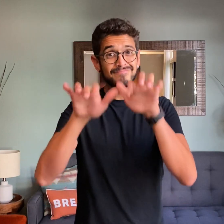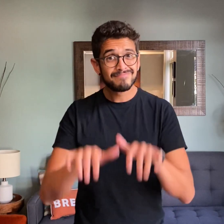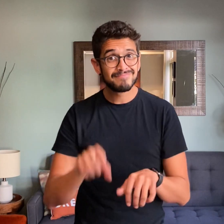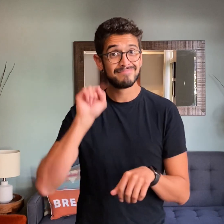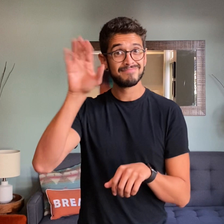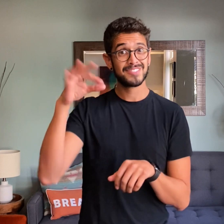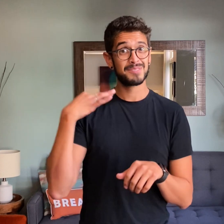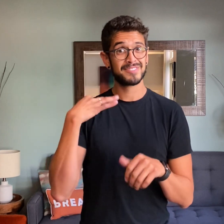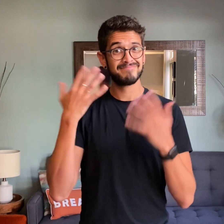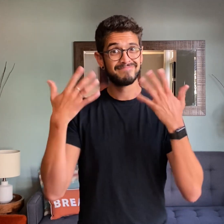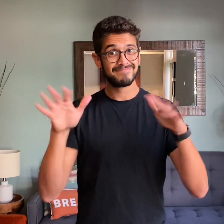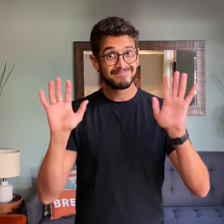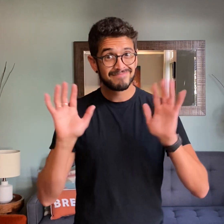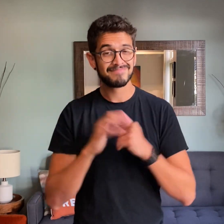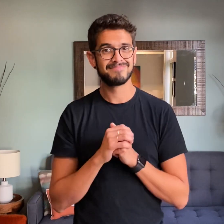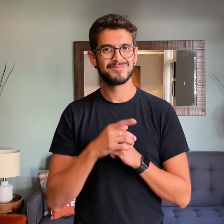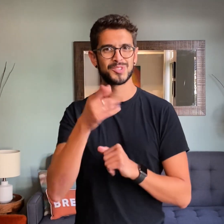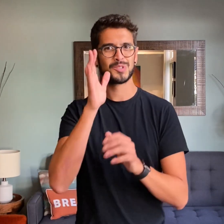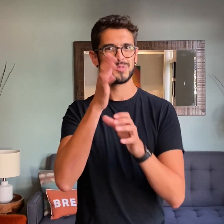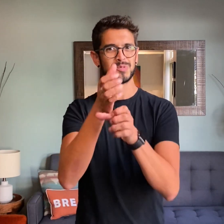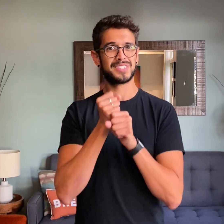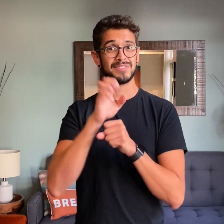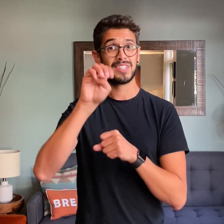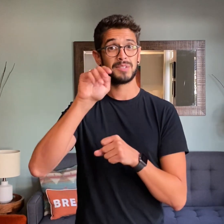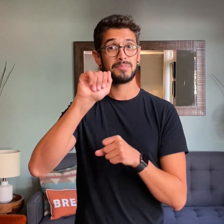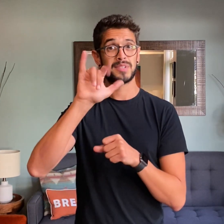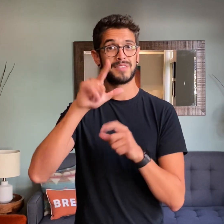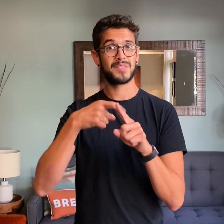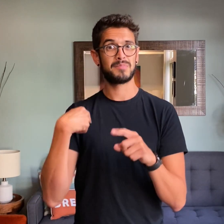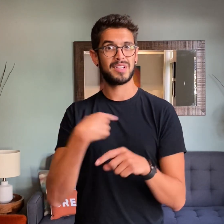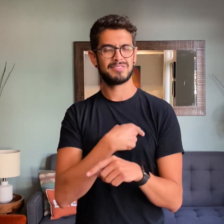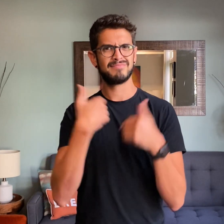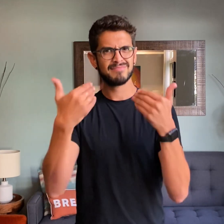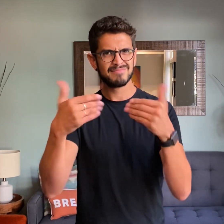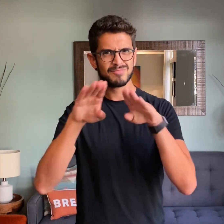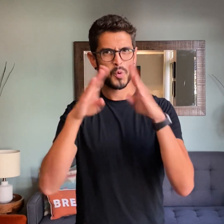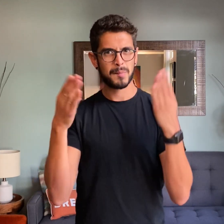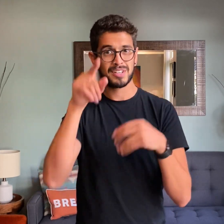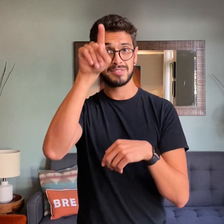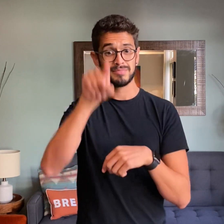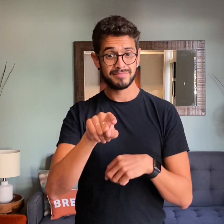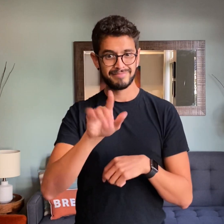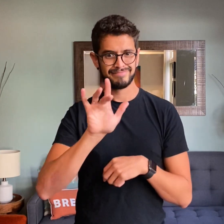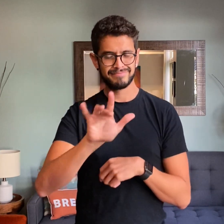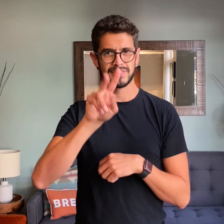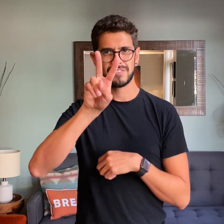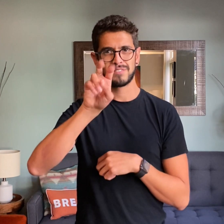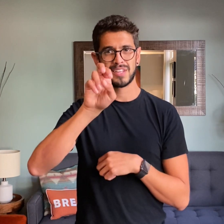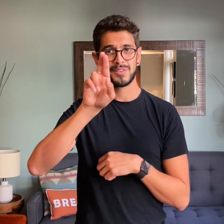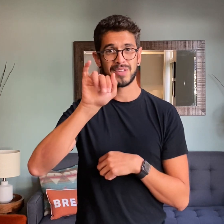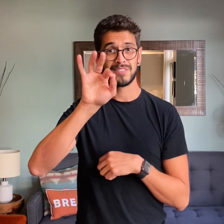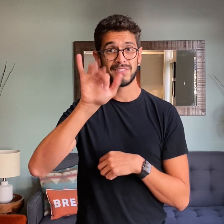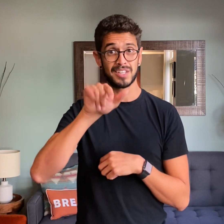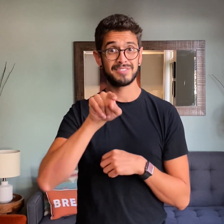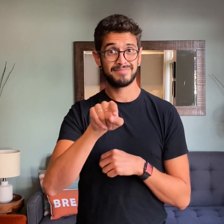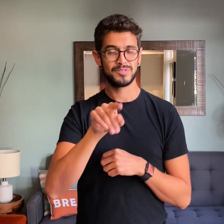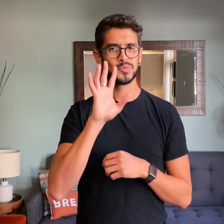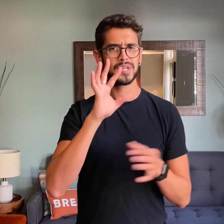After you submit your application, you will receive an email from us. Click to verify and it will take you